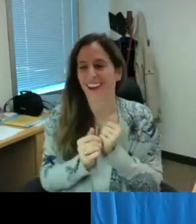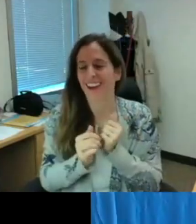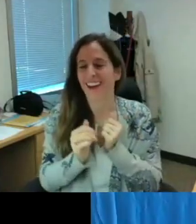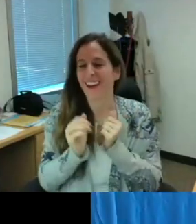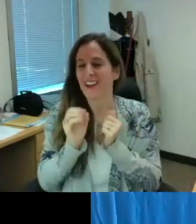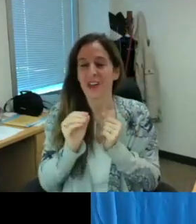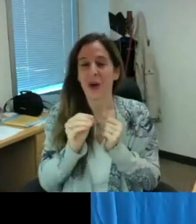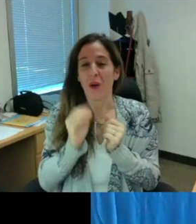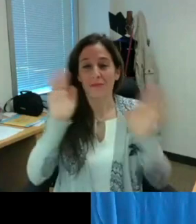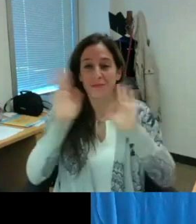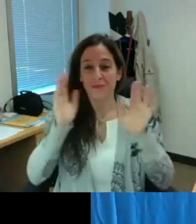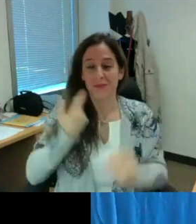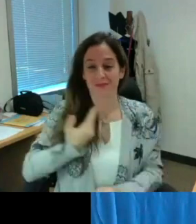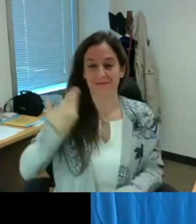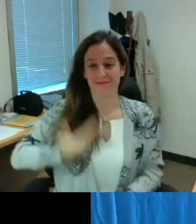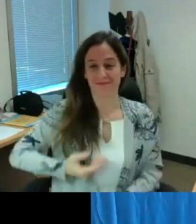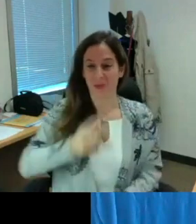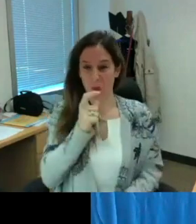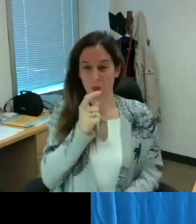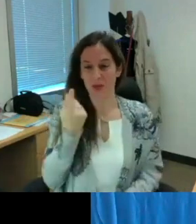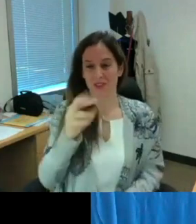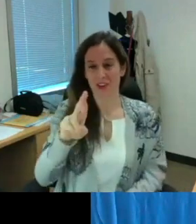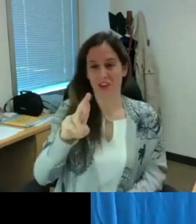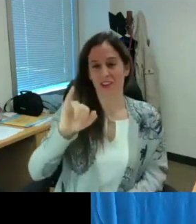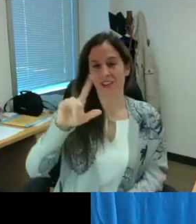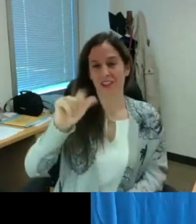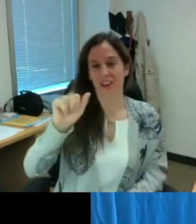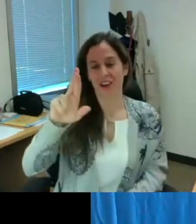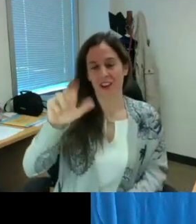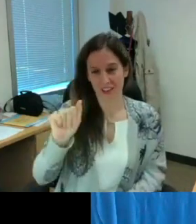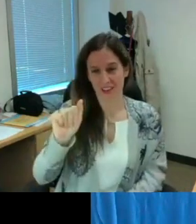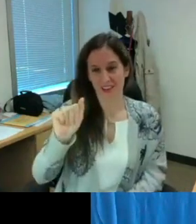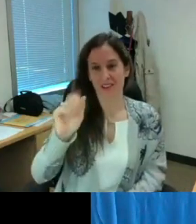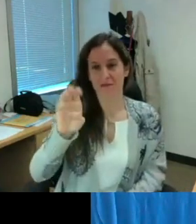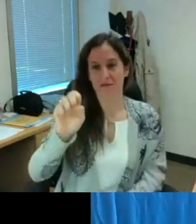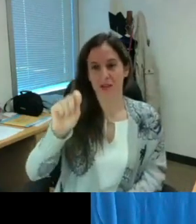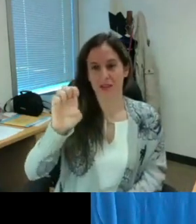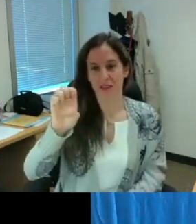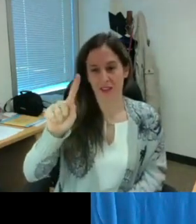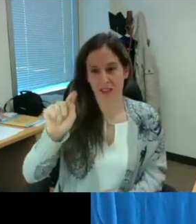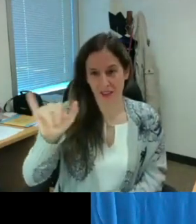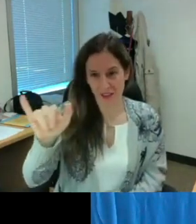technology hello everyone i'm Dr Ilaria